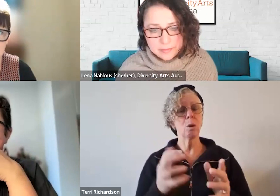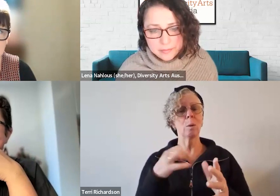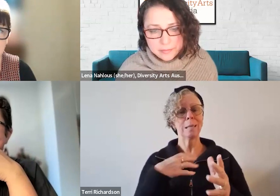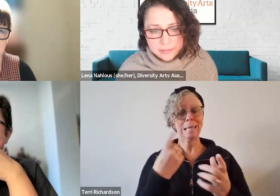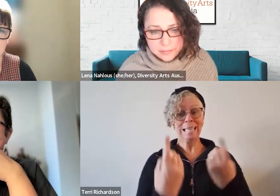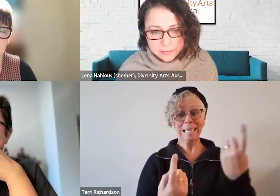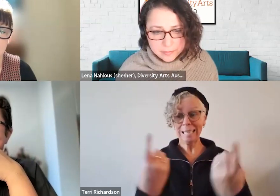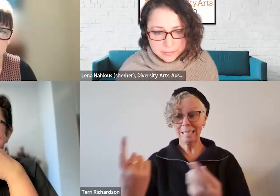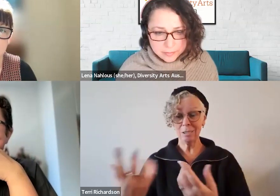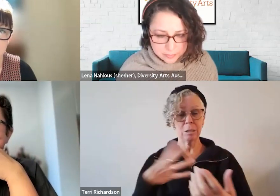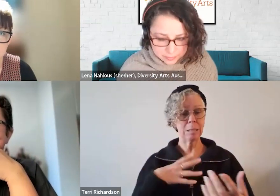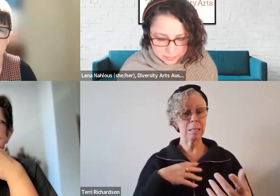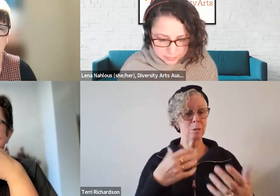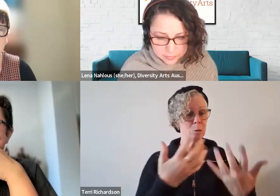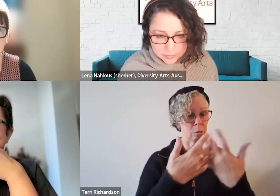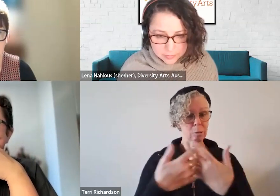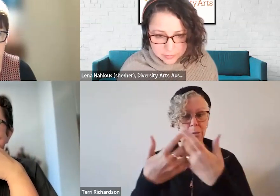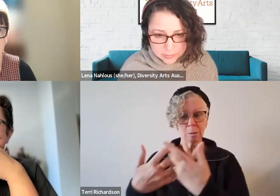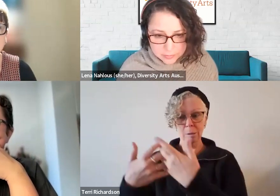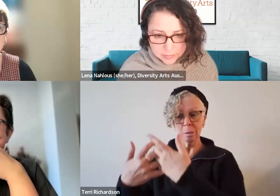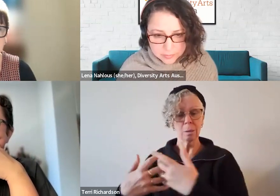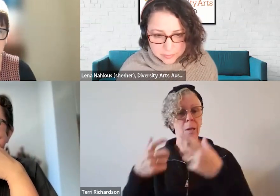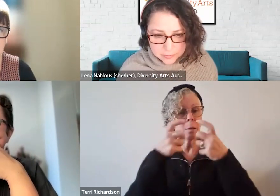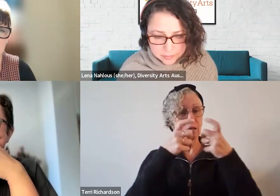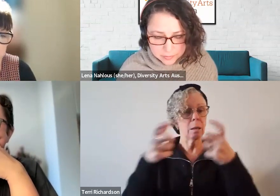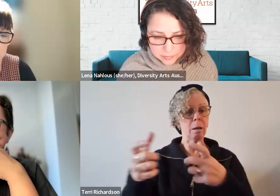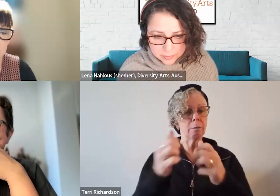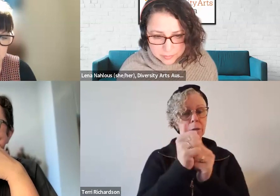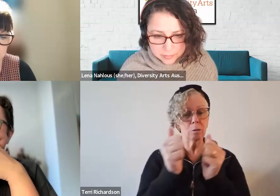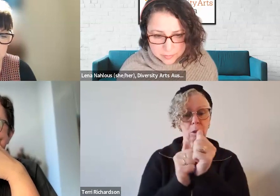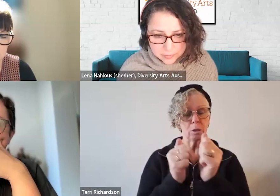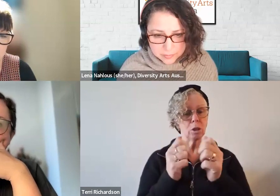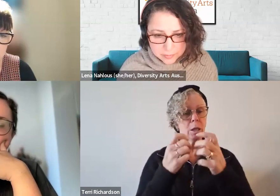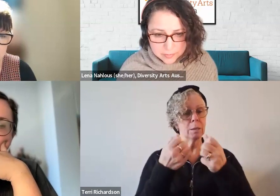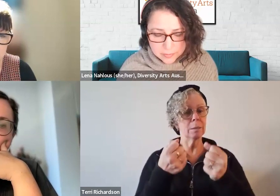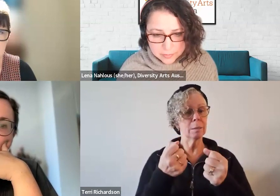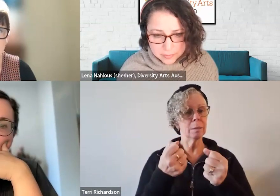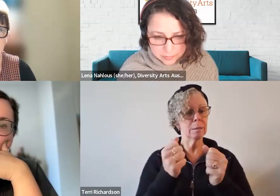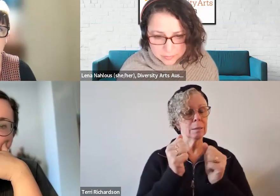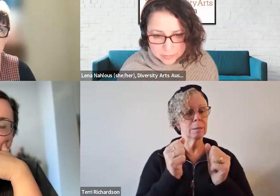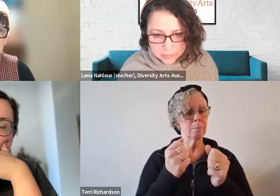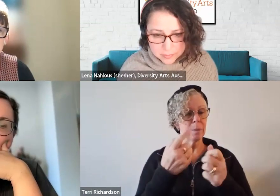with its own governing structure and system and policies and procedures that fits its own culture.